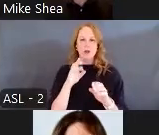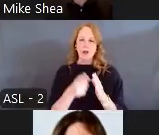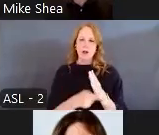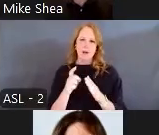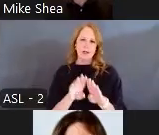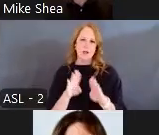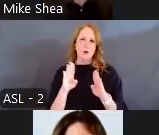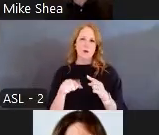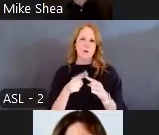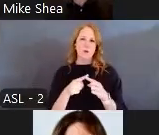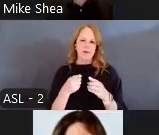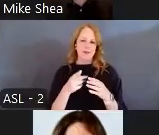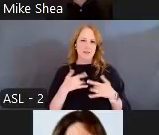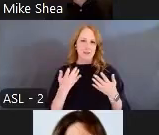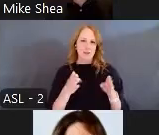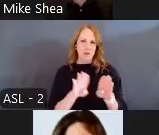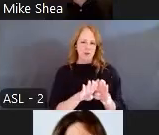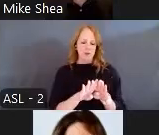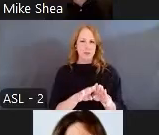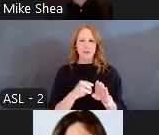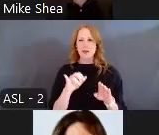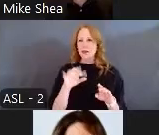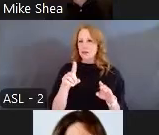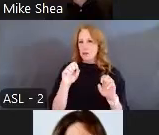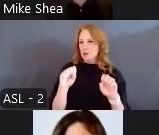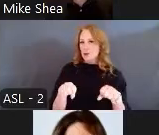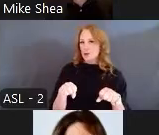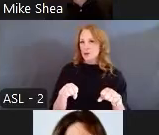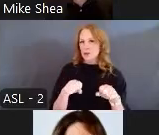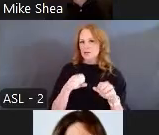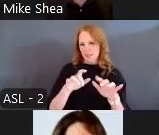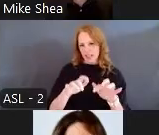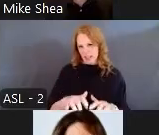of this event. Um if you could please uh take a moment to fill that out and give us some feedback,